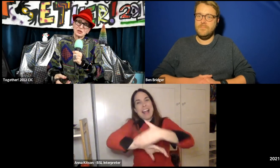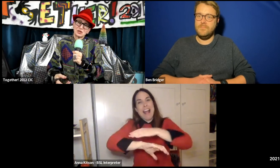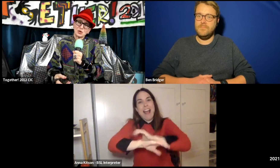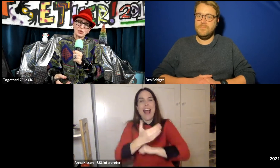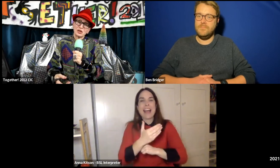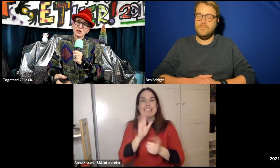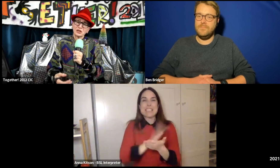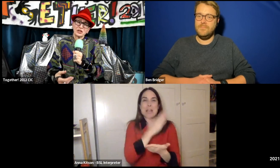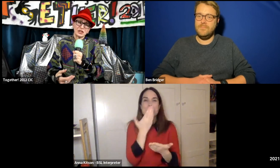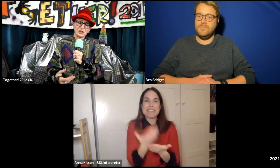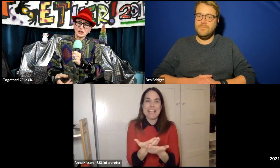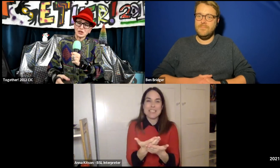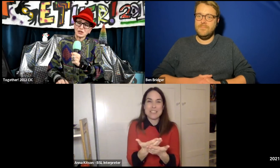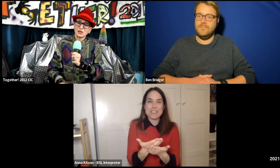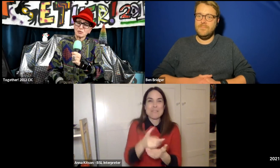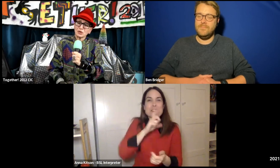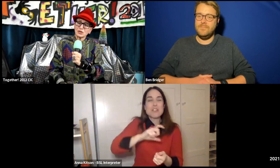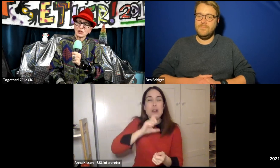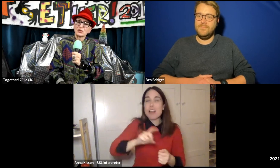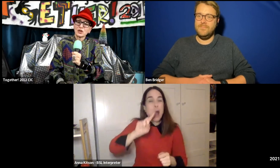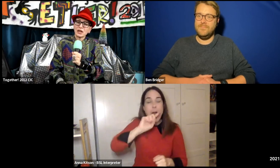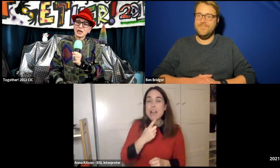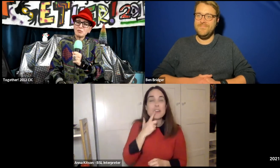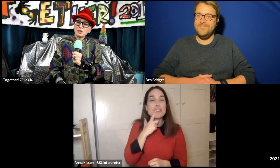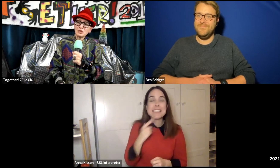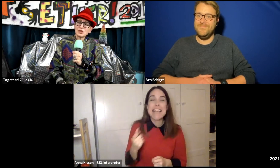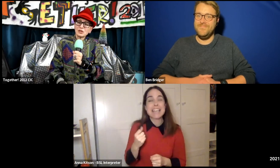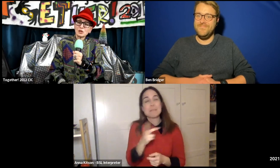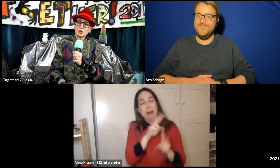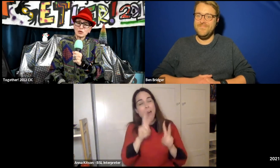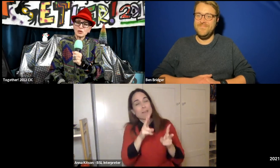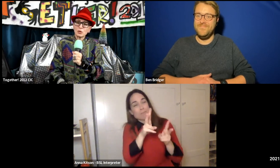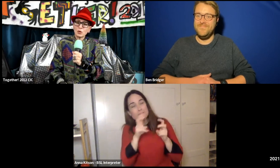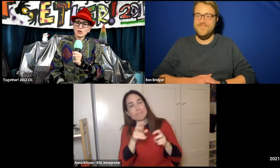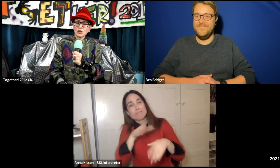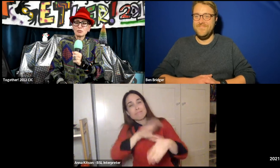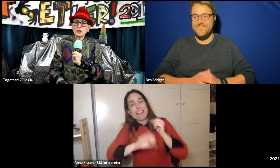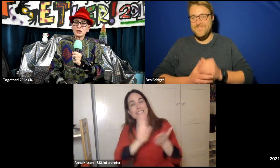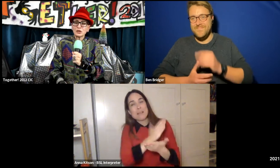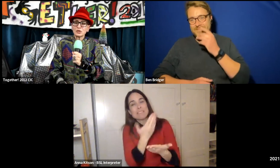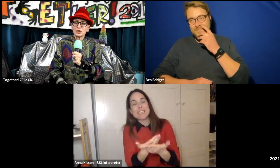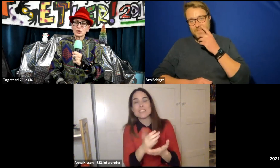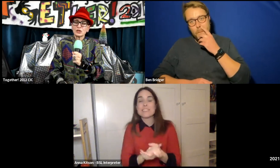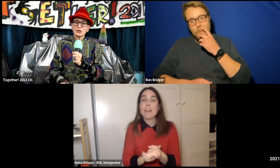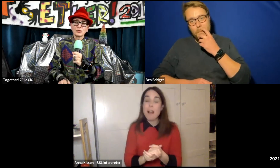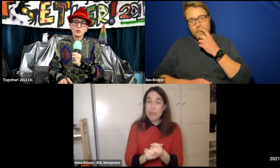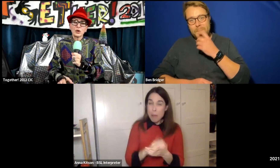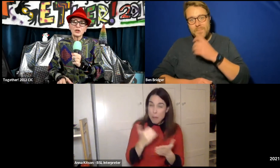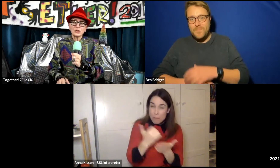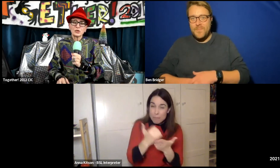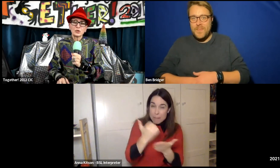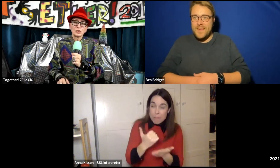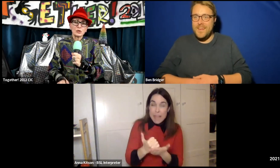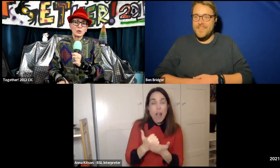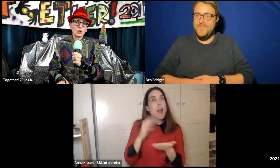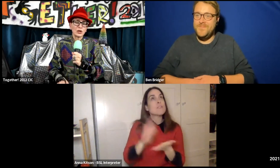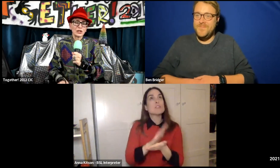chocolate, I can taste it myself. Anna says, these were also brilliant, I've enjoyed every one, we would all like to